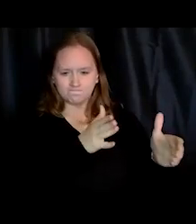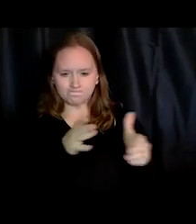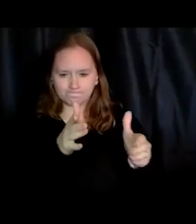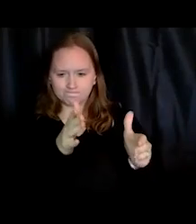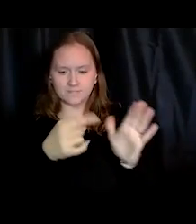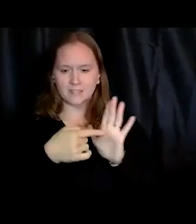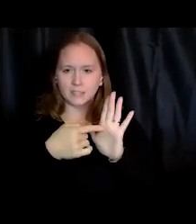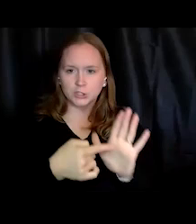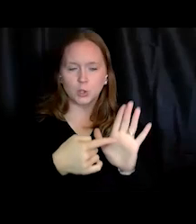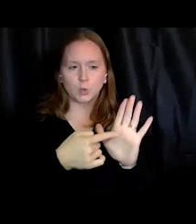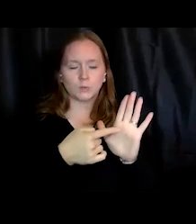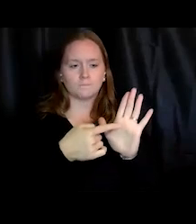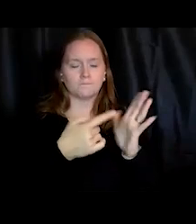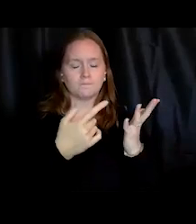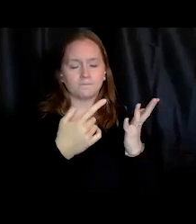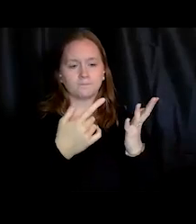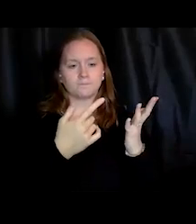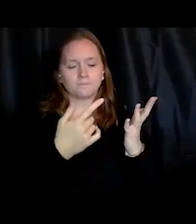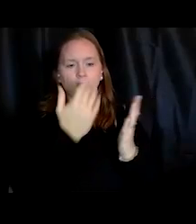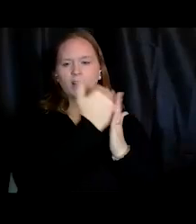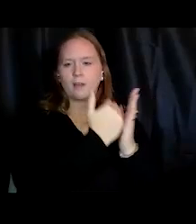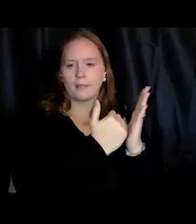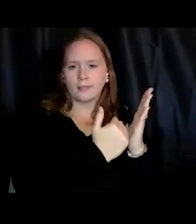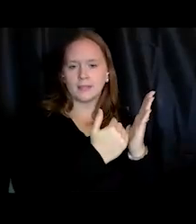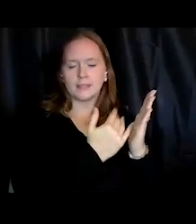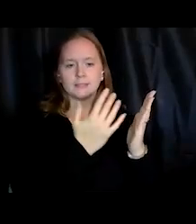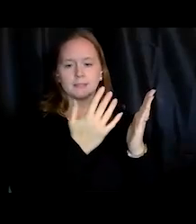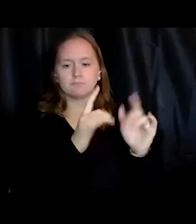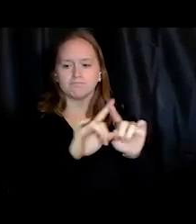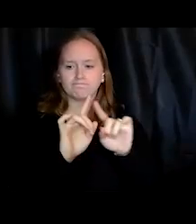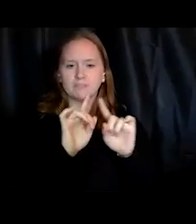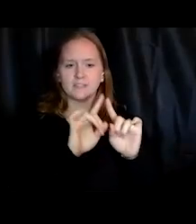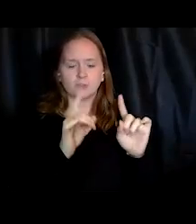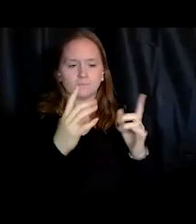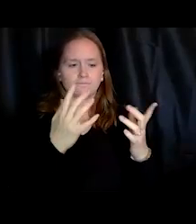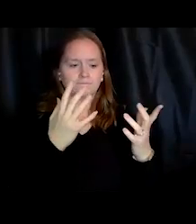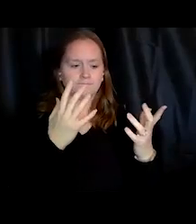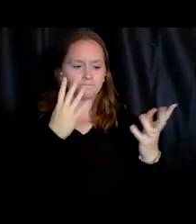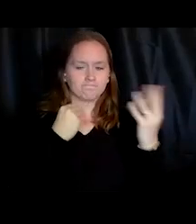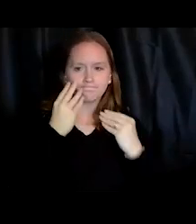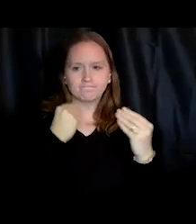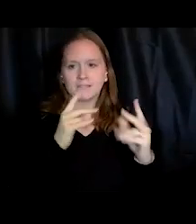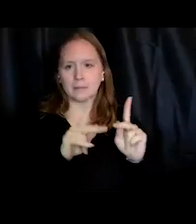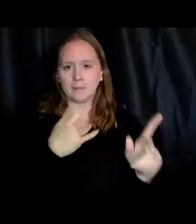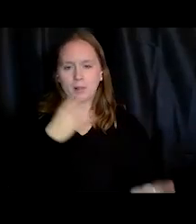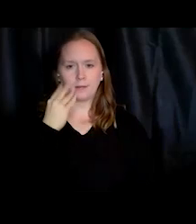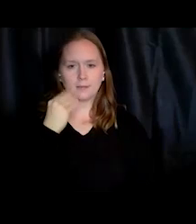that an applicant needs to experience in order to qualify for benefits. So they tell you exactly